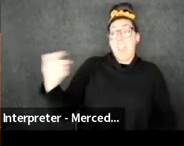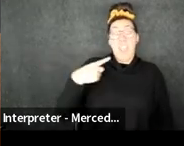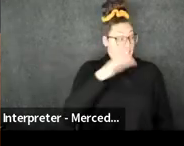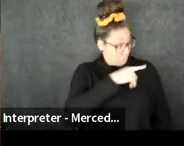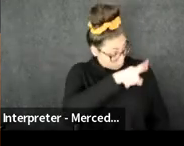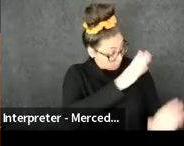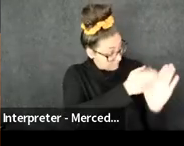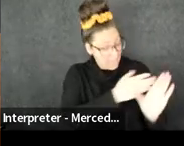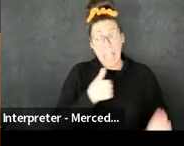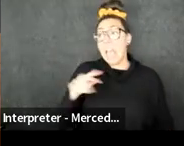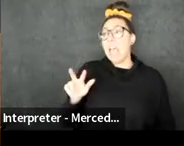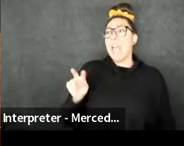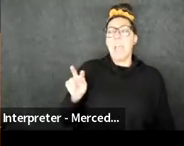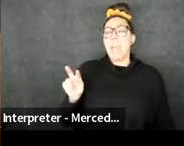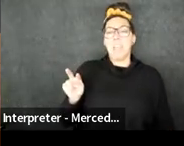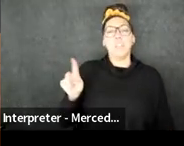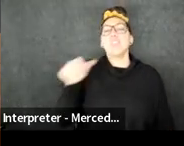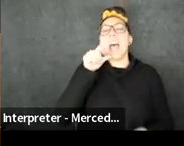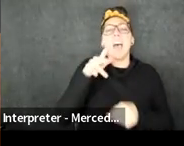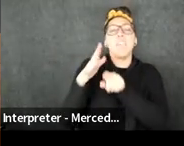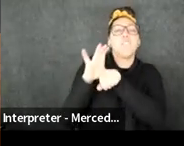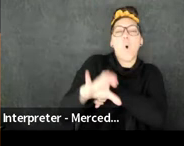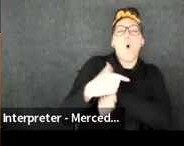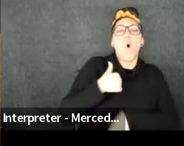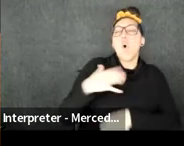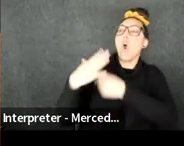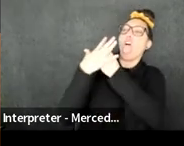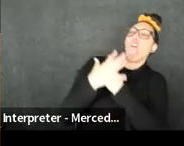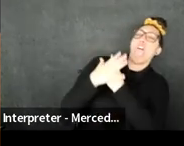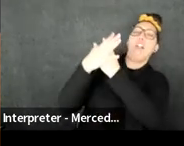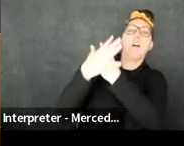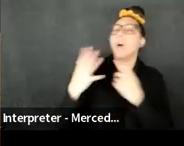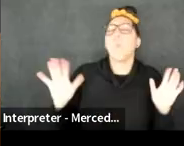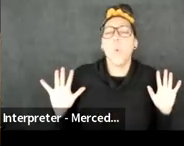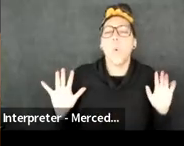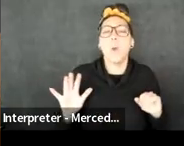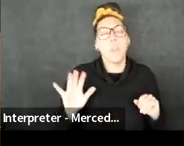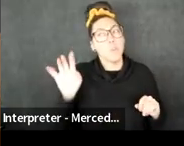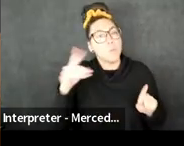And it was in a way where she was pushing me to seek them. But it was kind of a way to see that